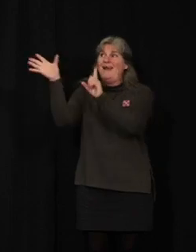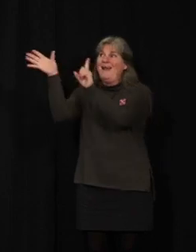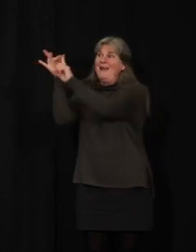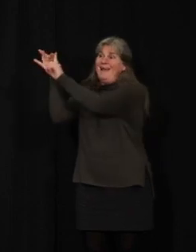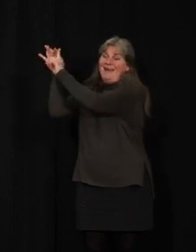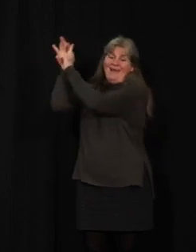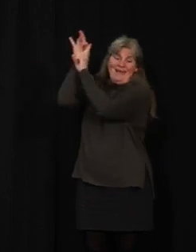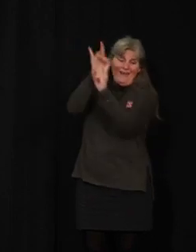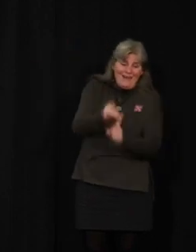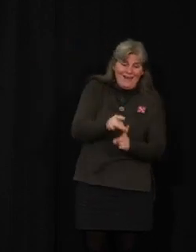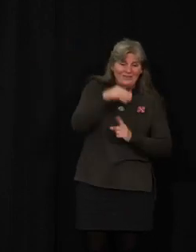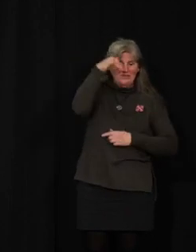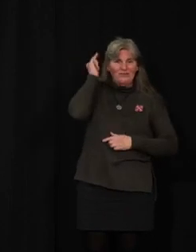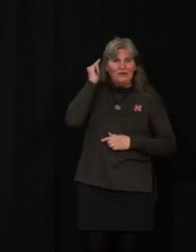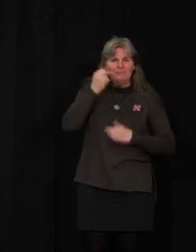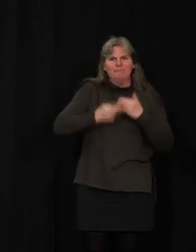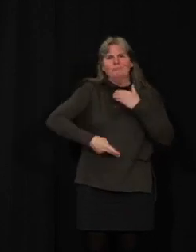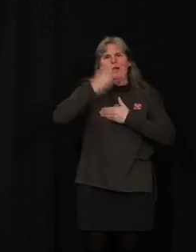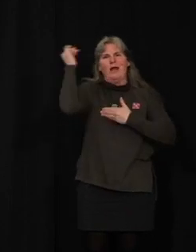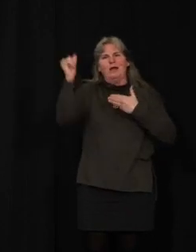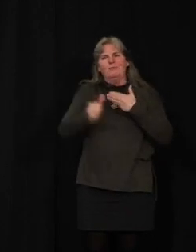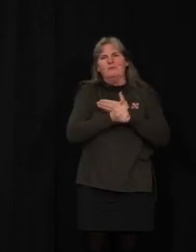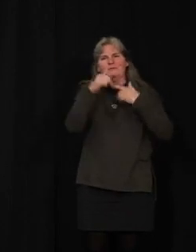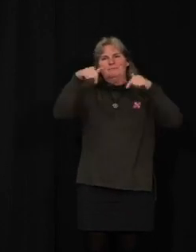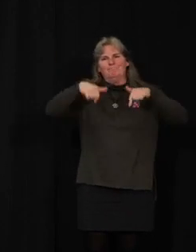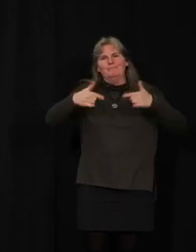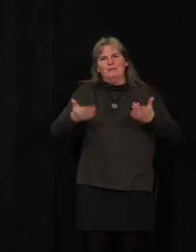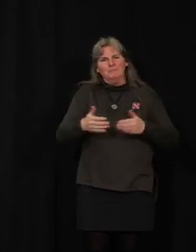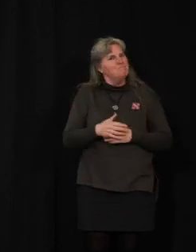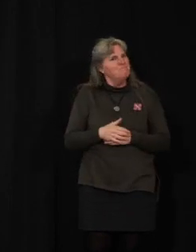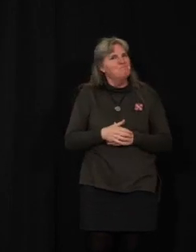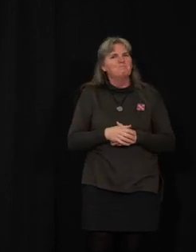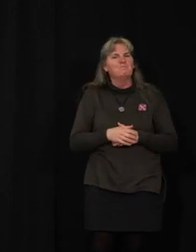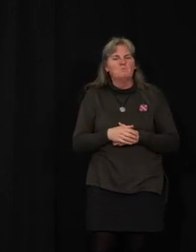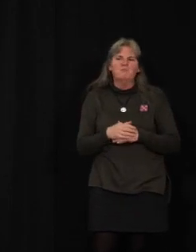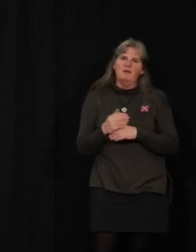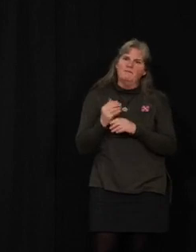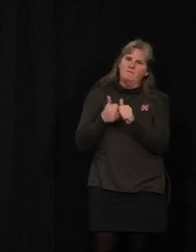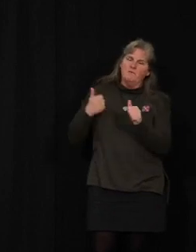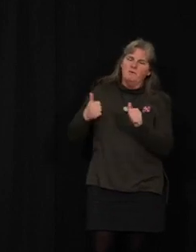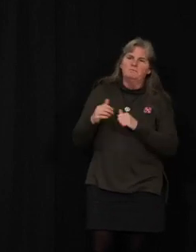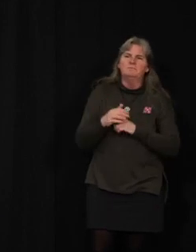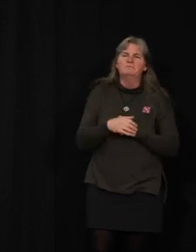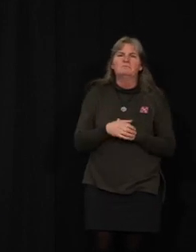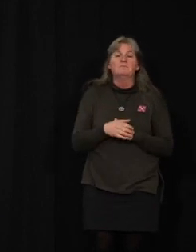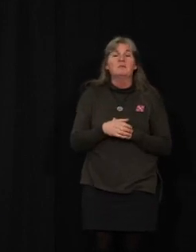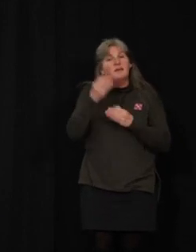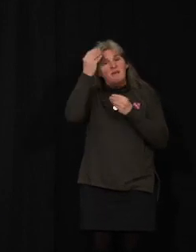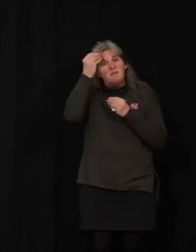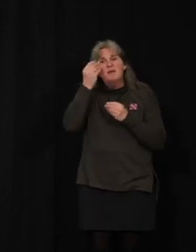information through media briefings and on our website, Yukon.ca. I'm also happy to share with you